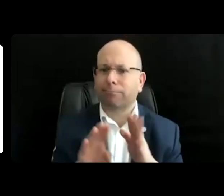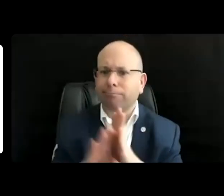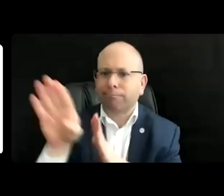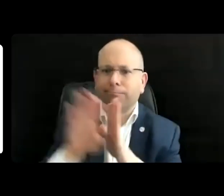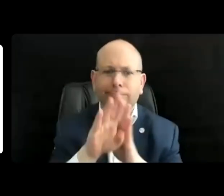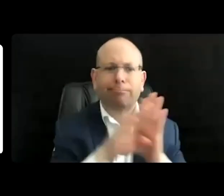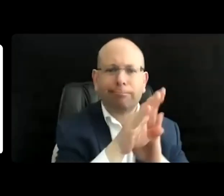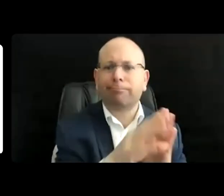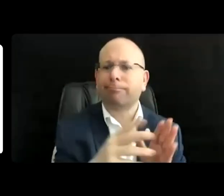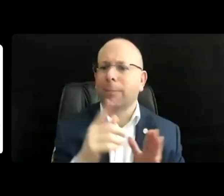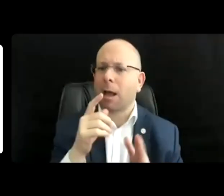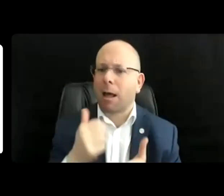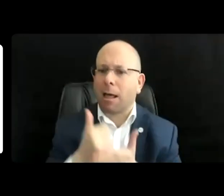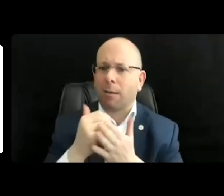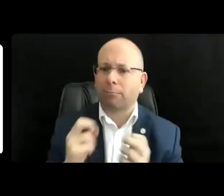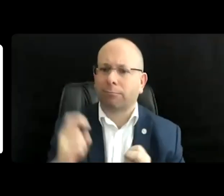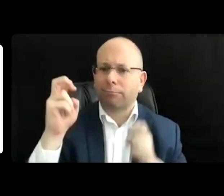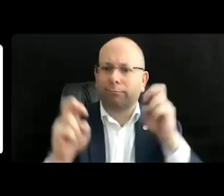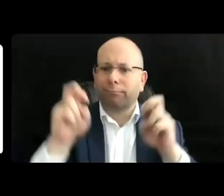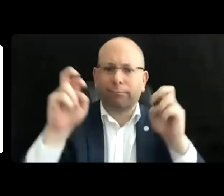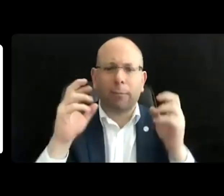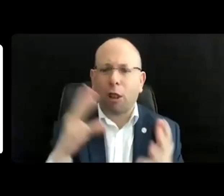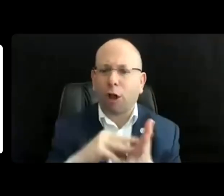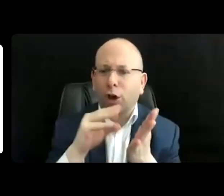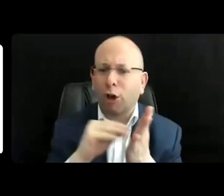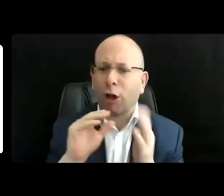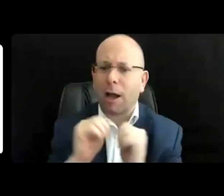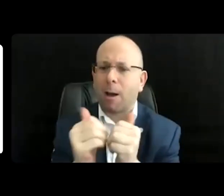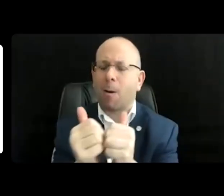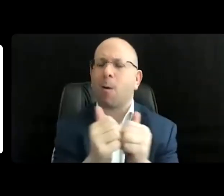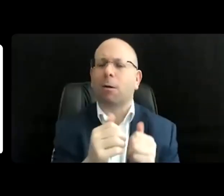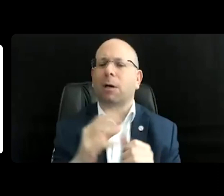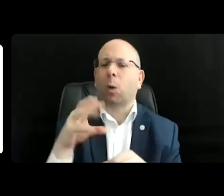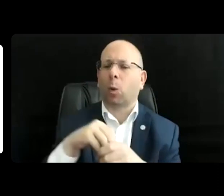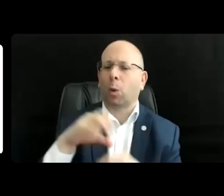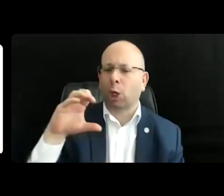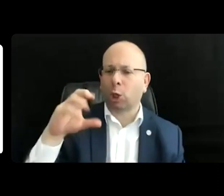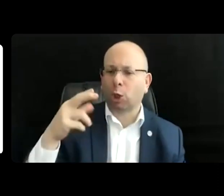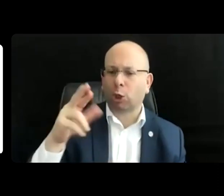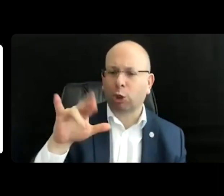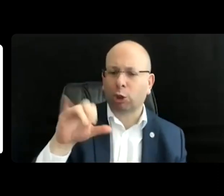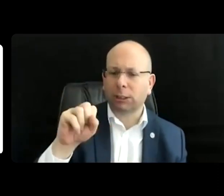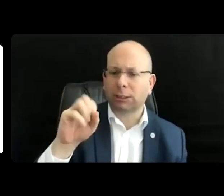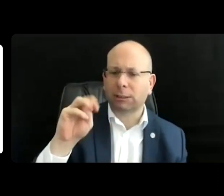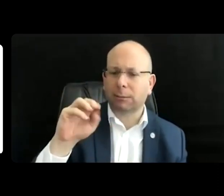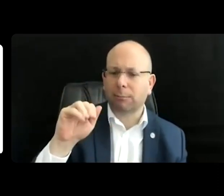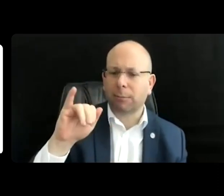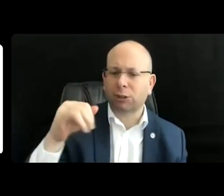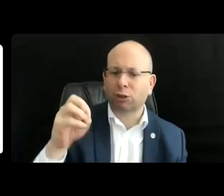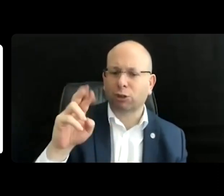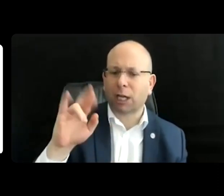And since that time the team has expanded to various areas of development and learning how to make this happen.